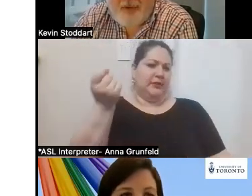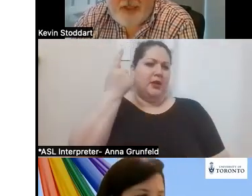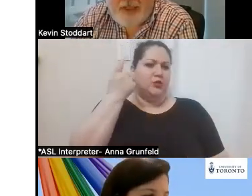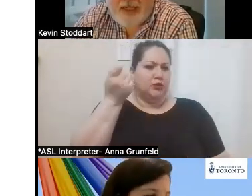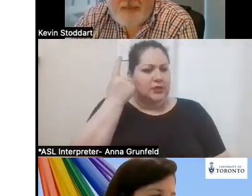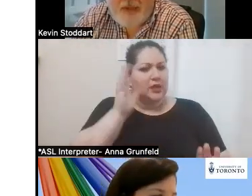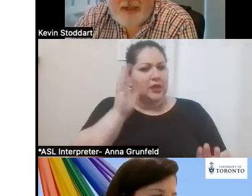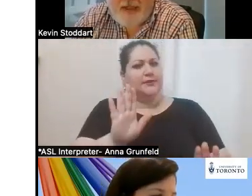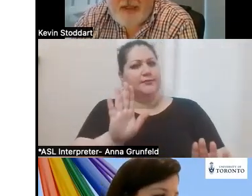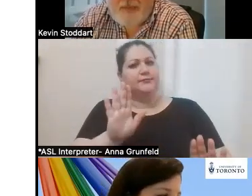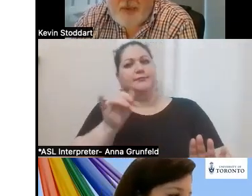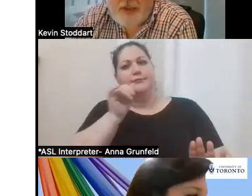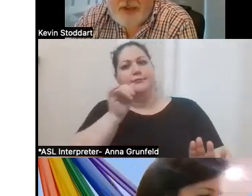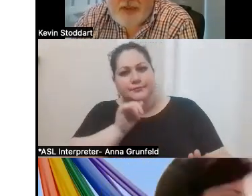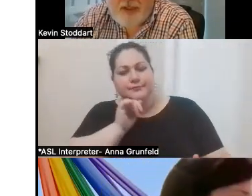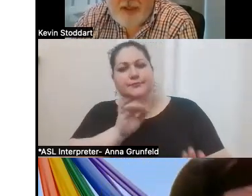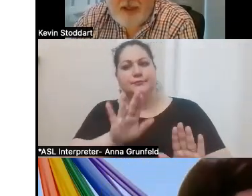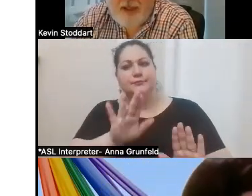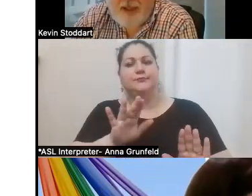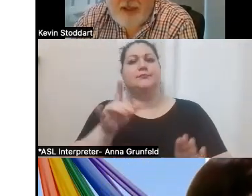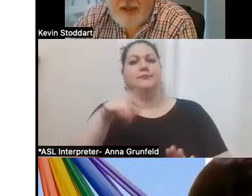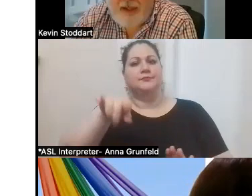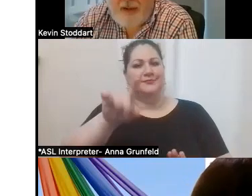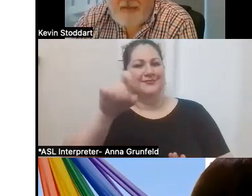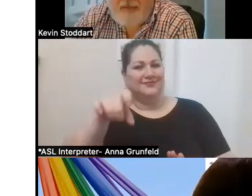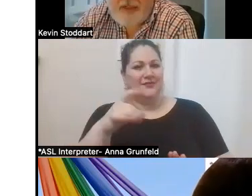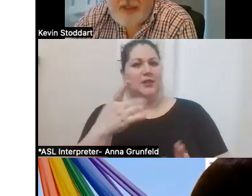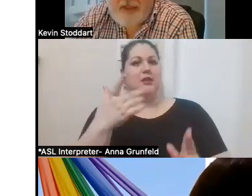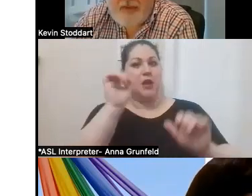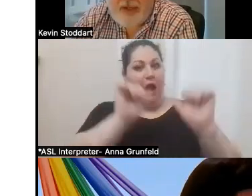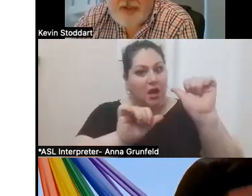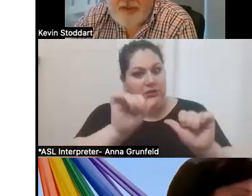for assessment and supports in all of these situations.